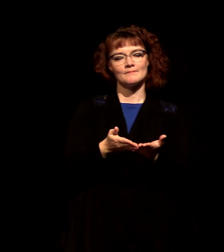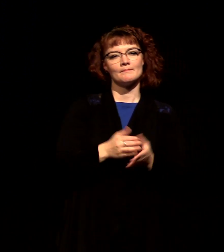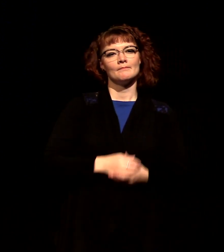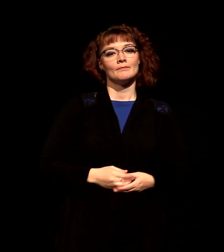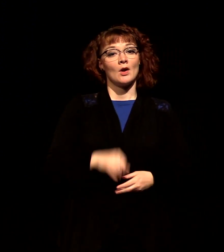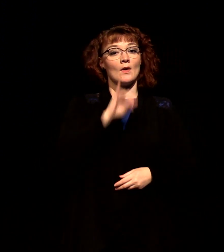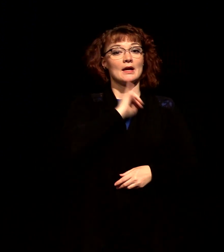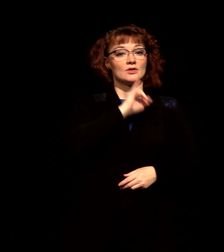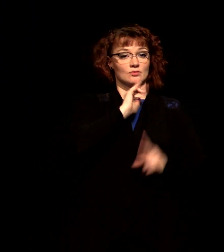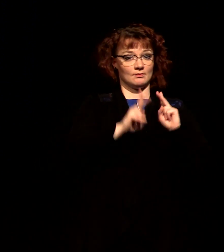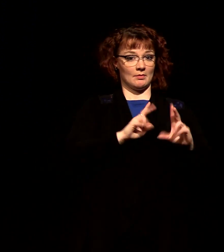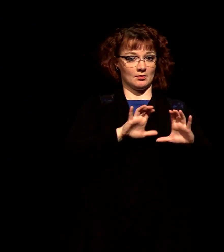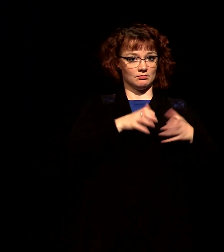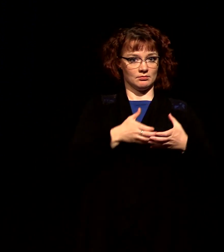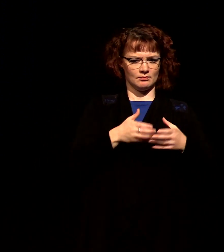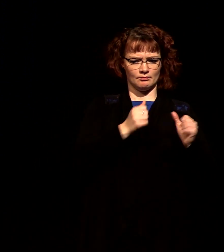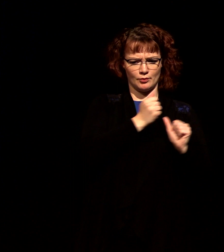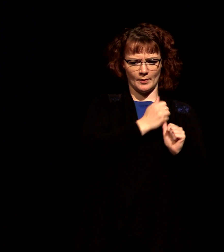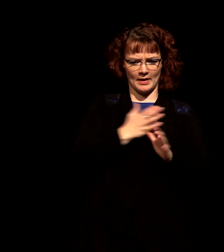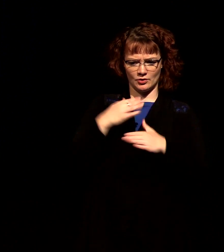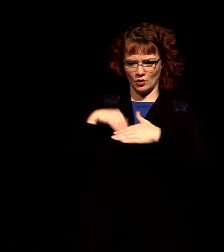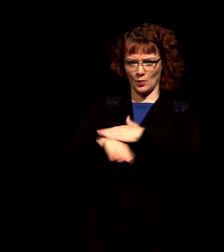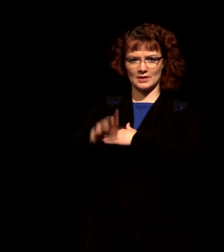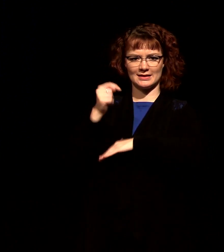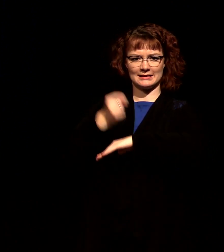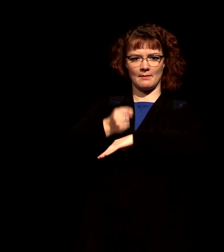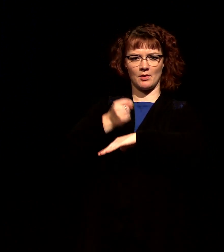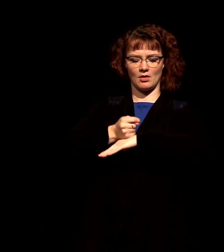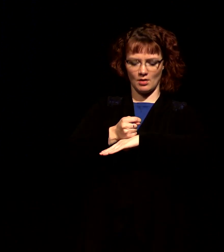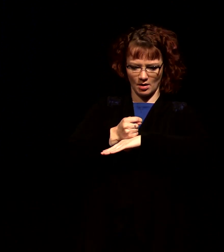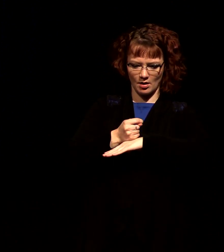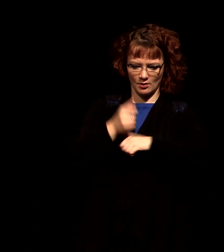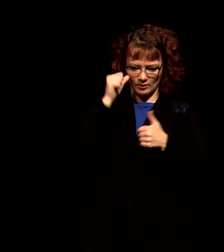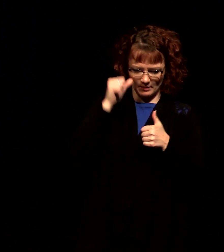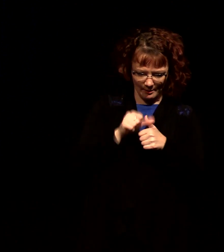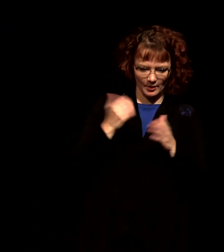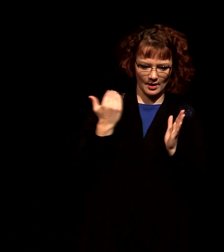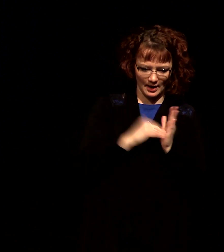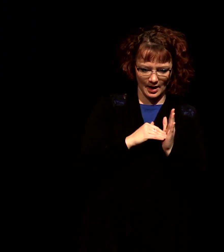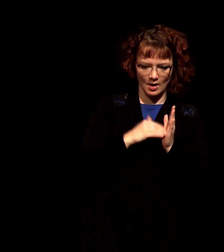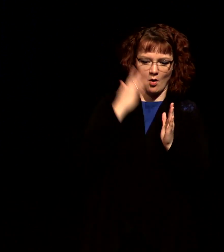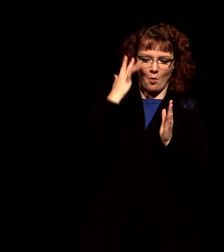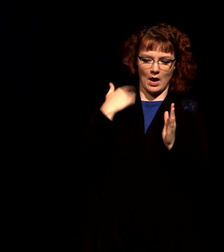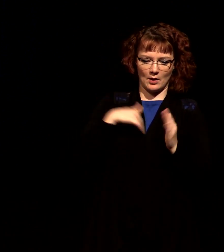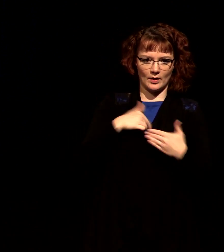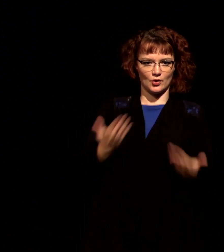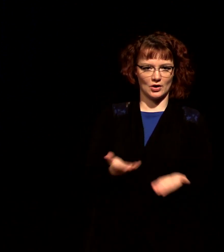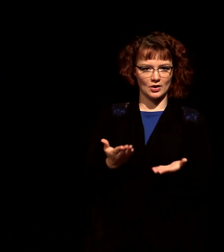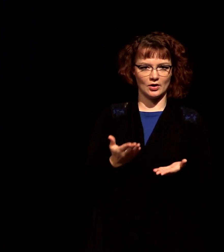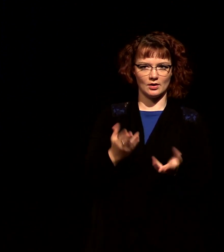prepare to enter the temple, they are reminded again of the main attraction that they have come to see they are there to be